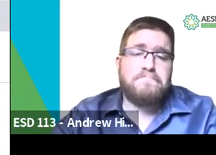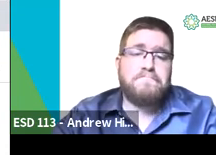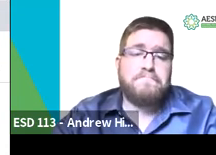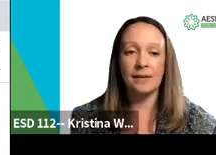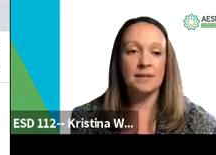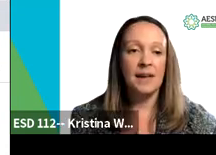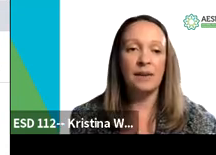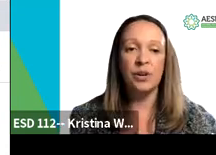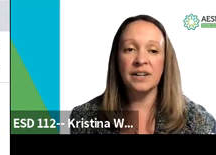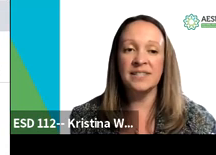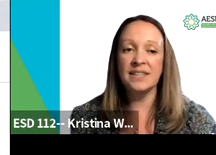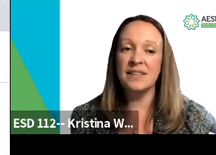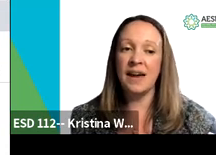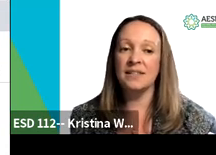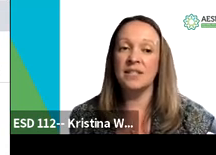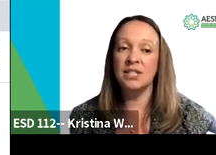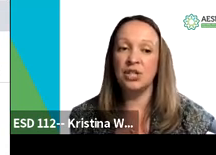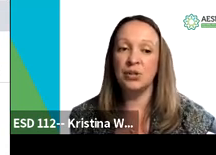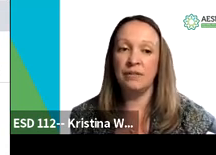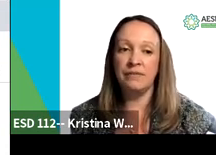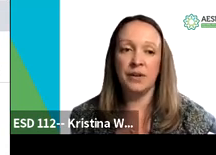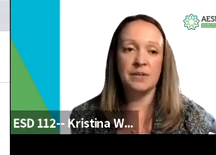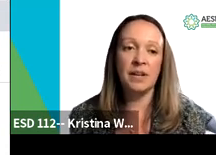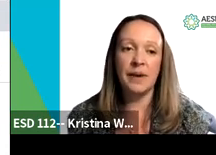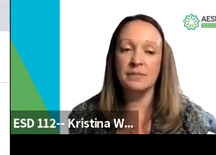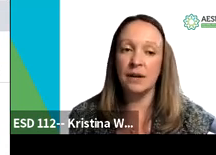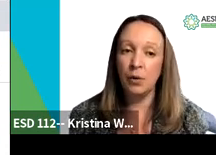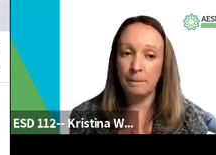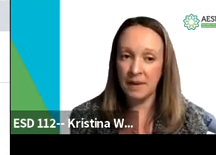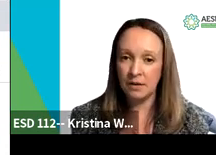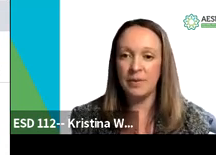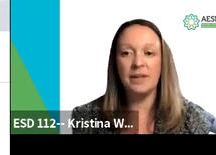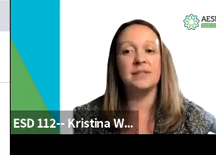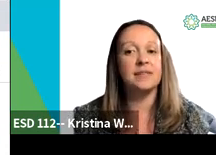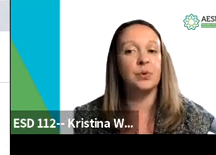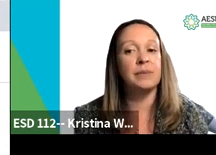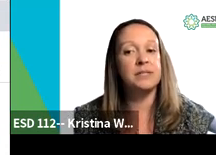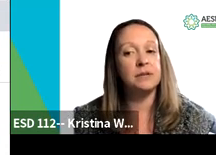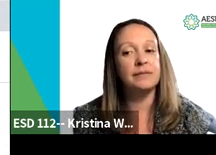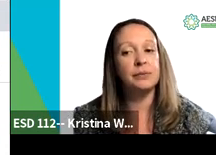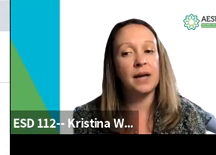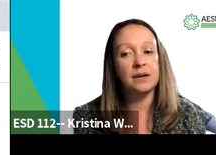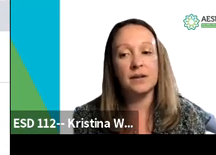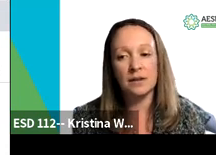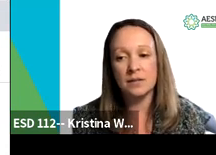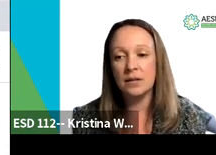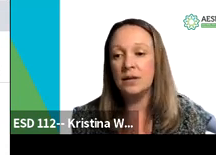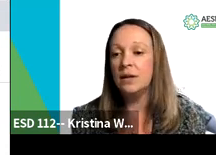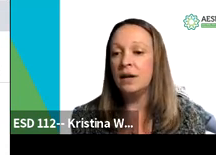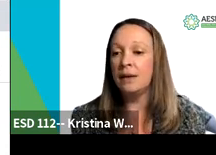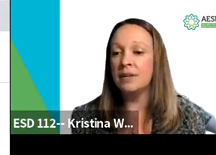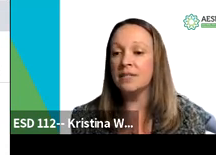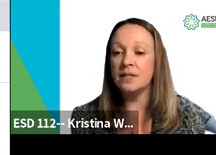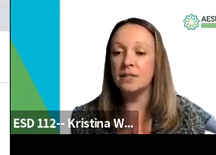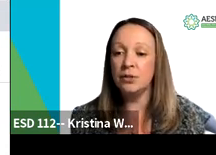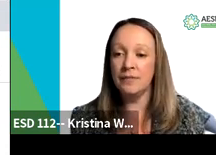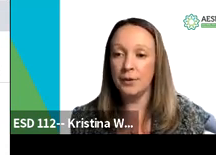ESD 112-- Kristina Wambold: Correct. And we're going to see that as the student view. So I'm going to go back to my home menu, because that's where my student view button is I'm going to select student view.